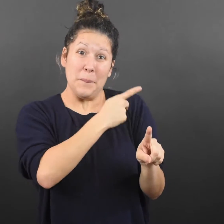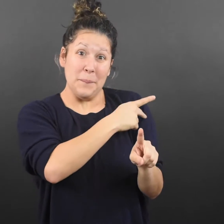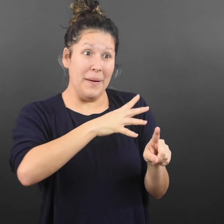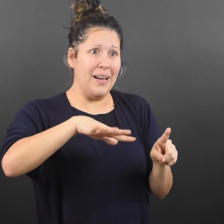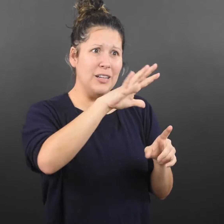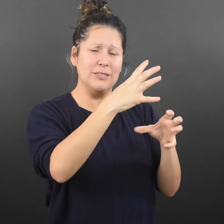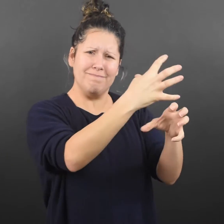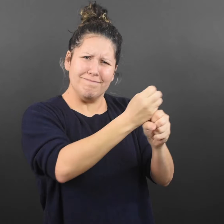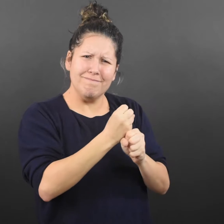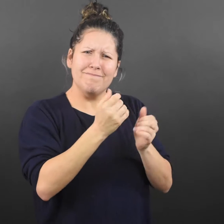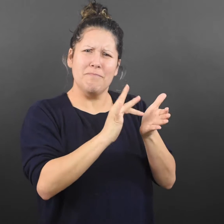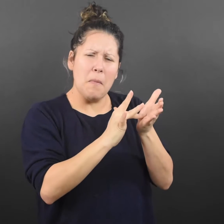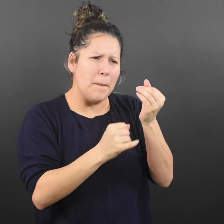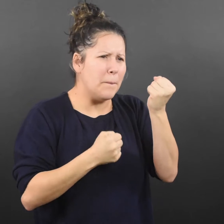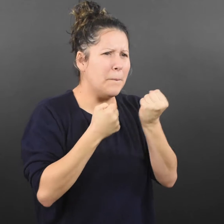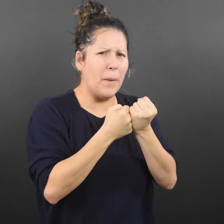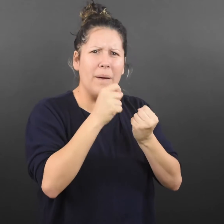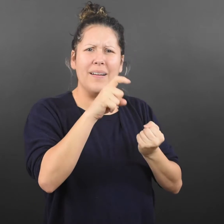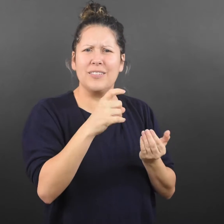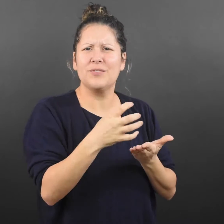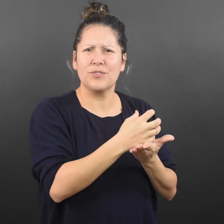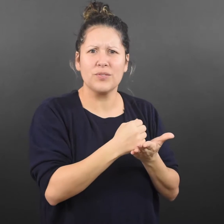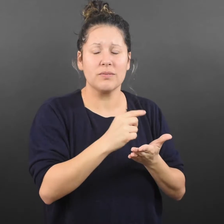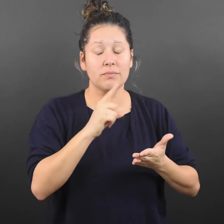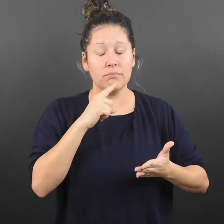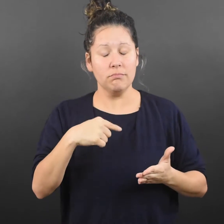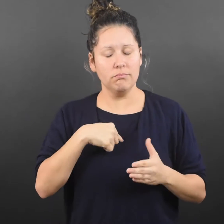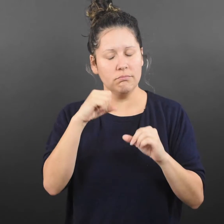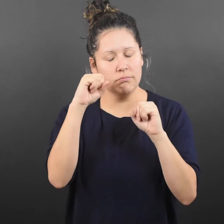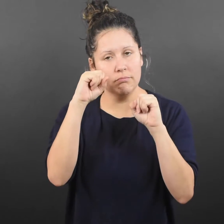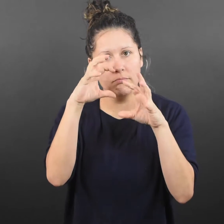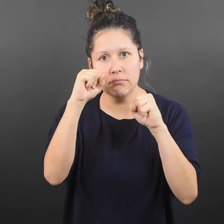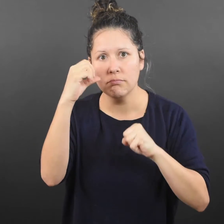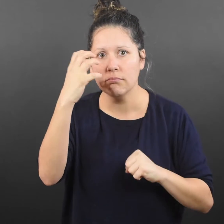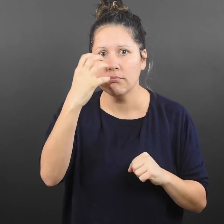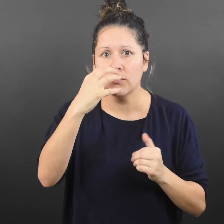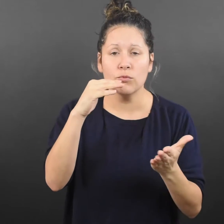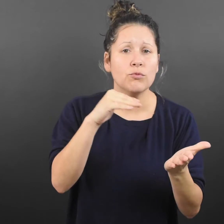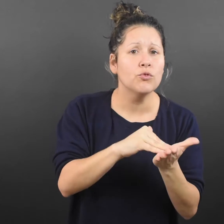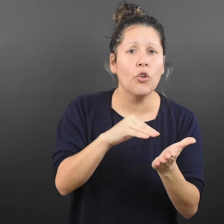nurses, and hospital staff, and my administration is working every